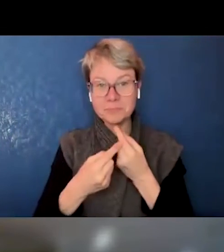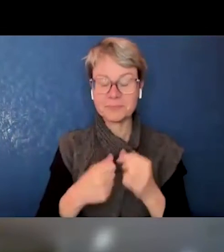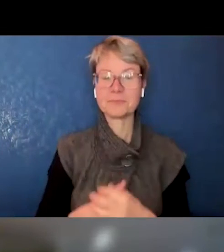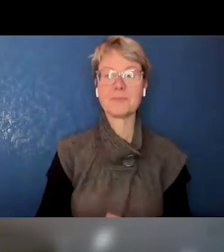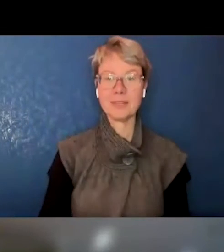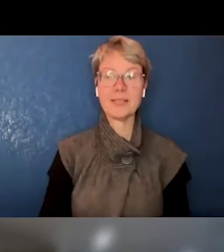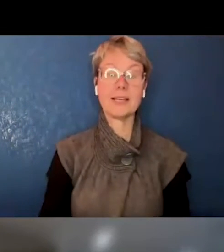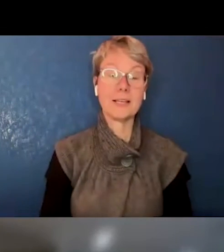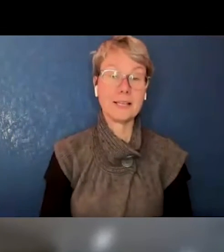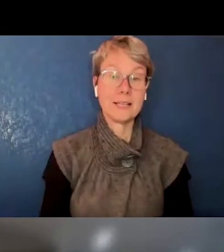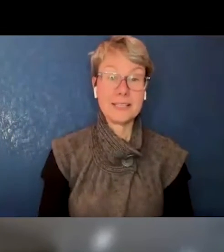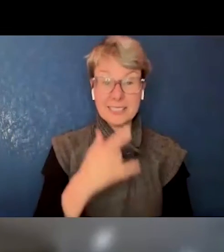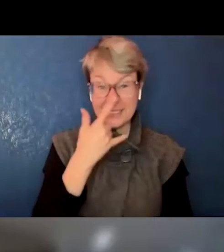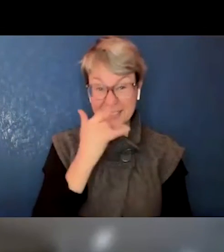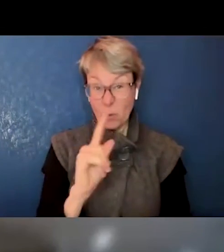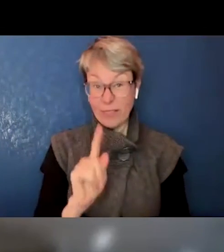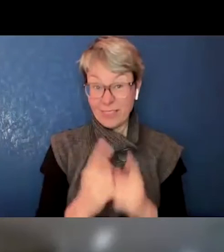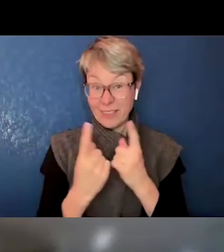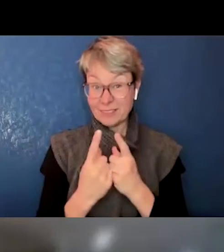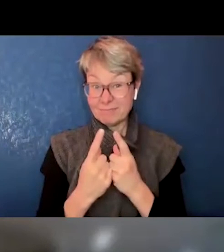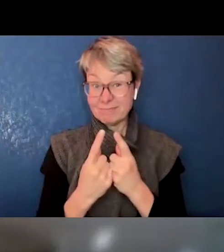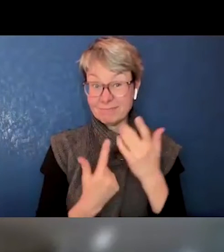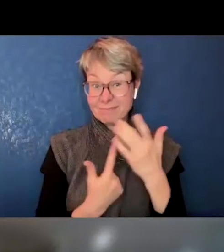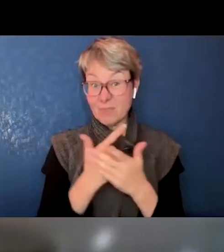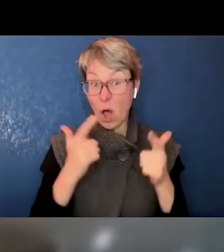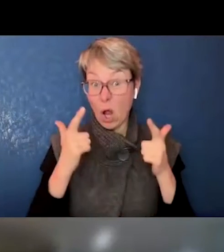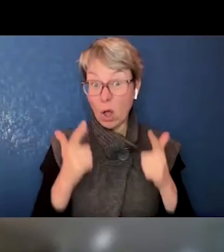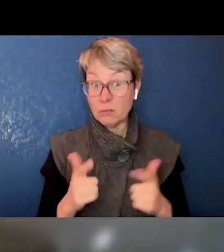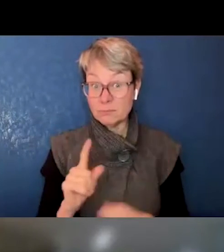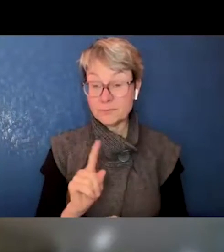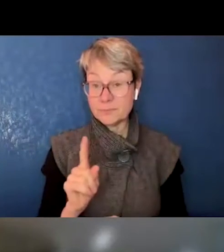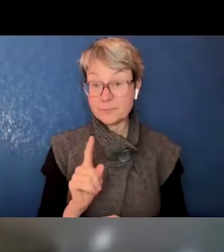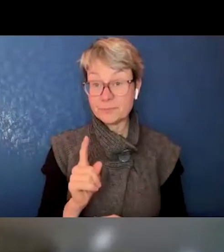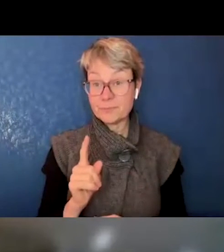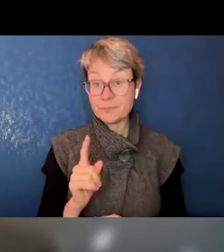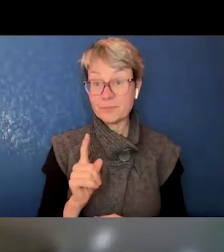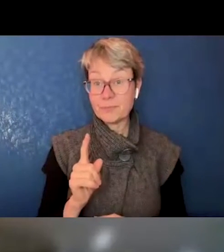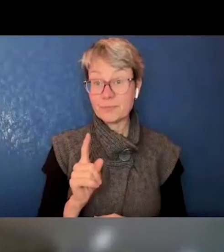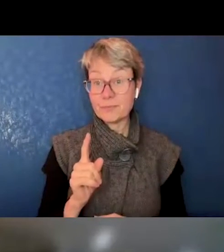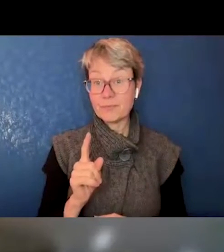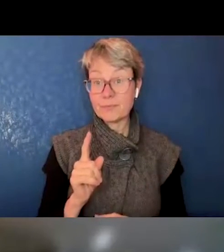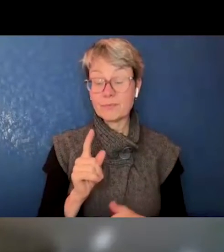unfortunately one of the things that we find a lot of is helping people in circumstances